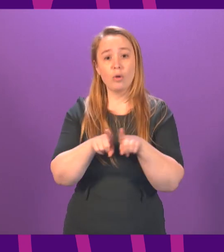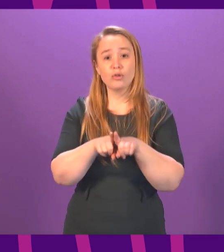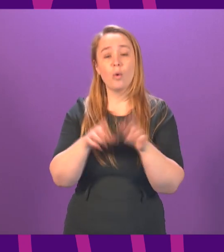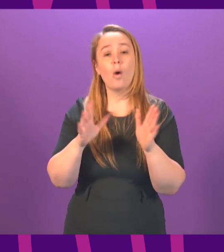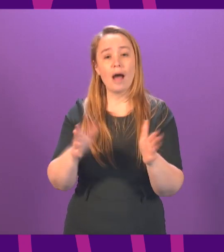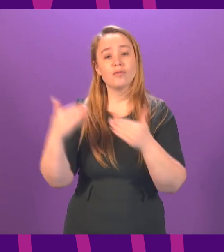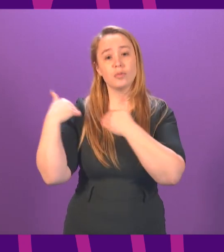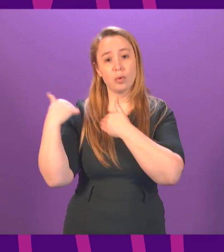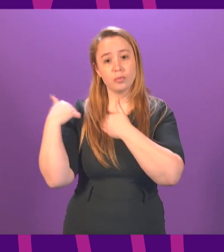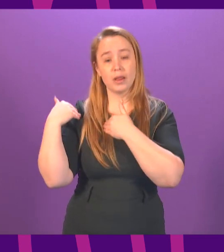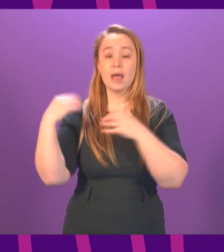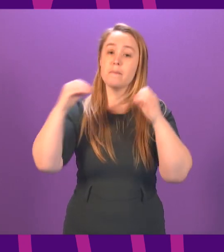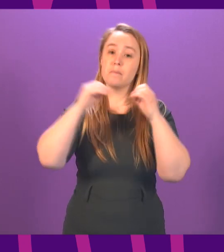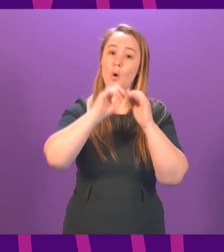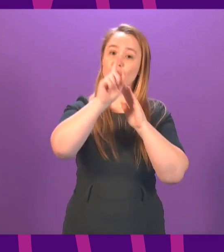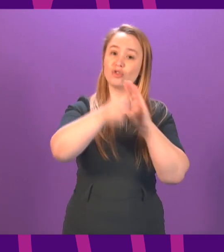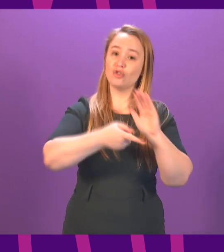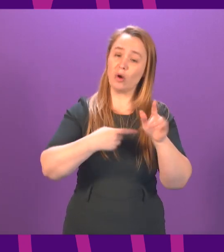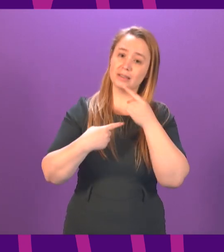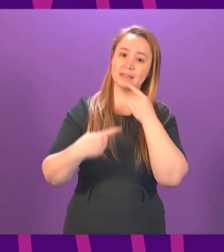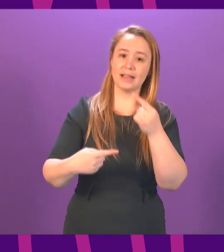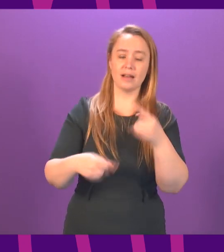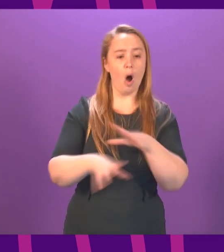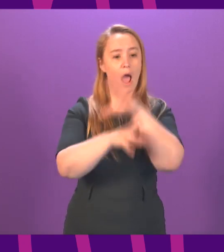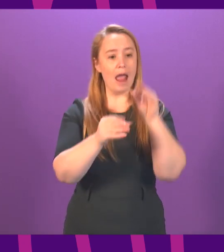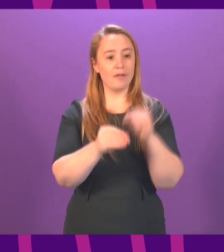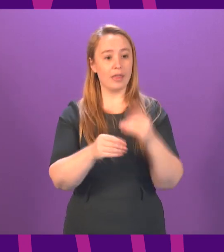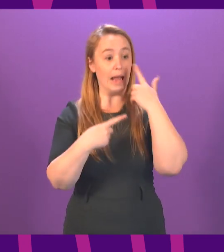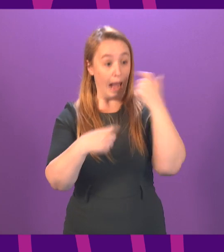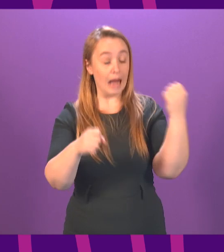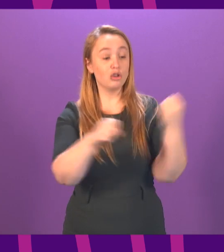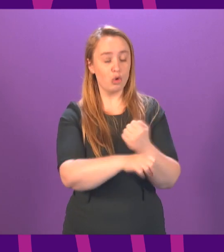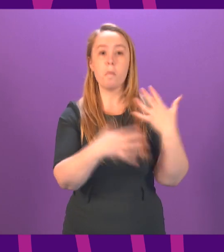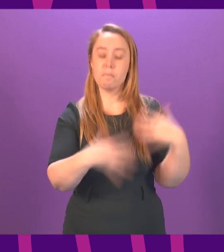Boris Johnson claims that everything that could have been done was done, but the First Minister